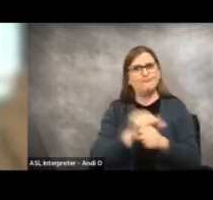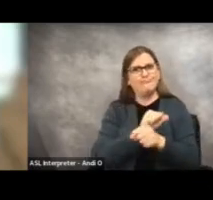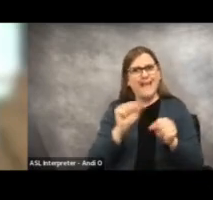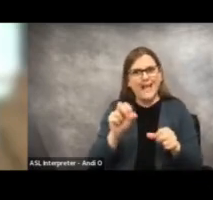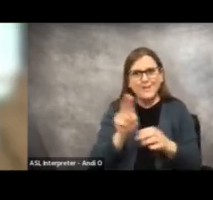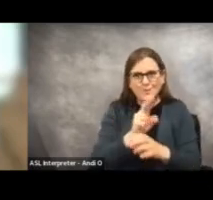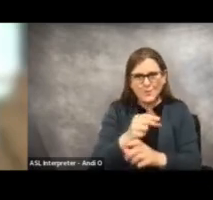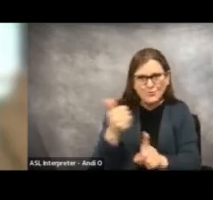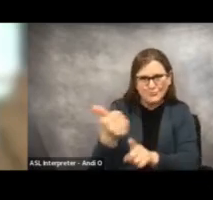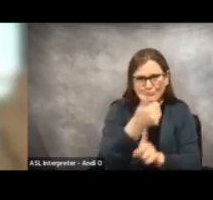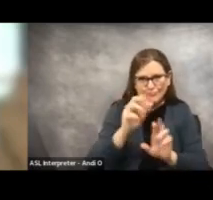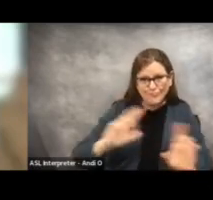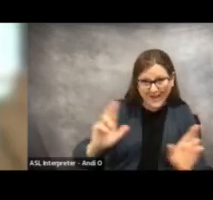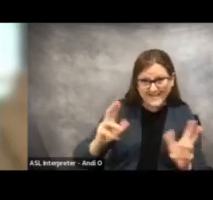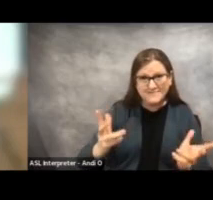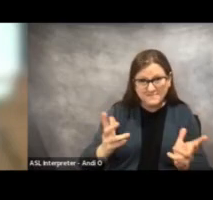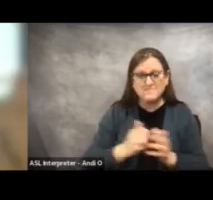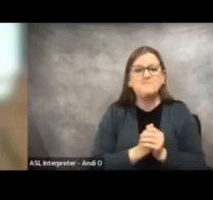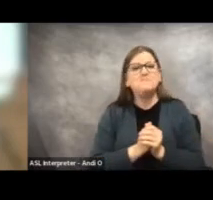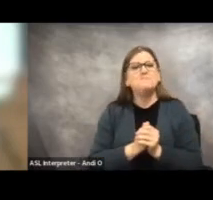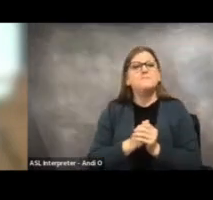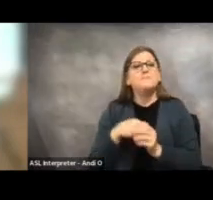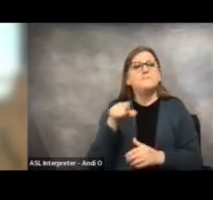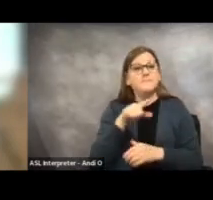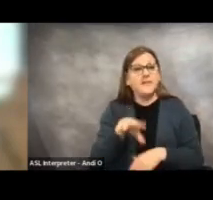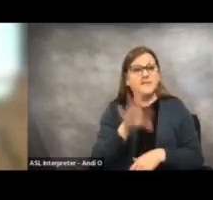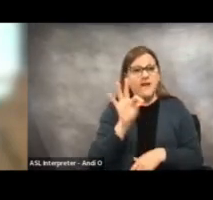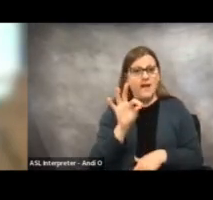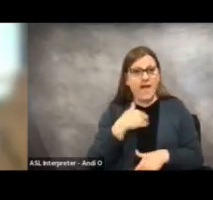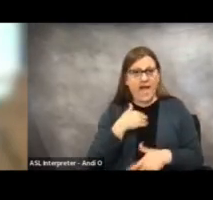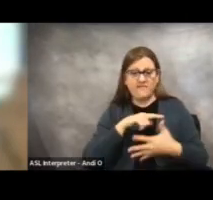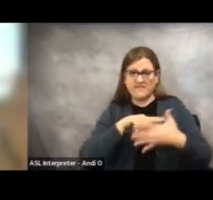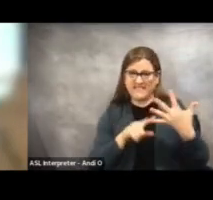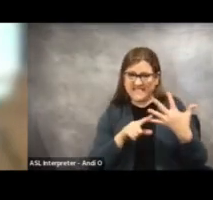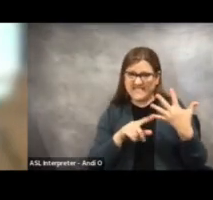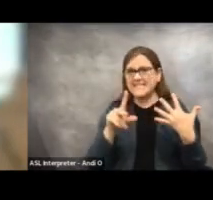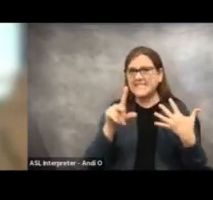Here we you will find what we hope are the key takeaways or some of the key takeaways from